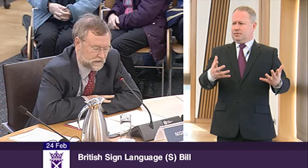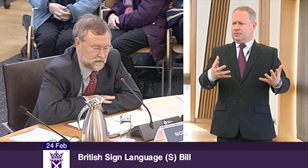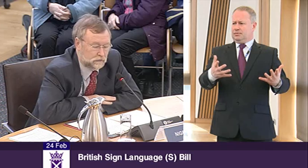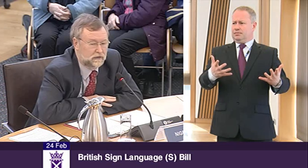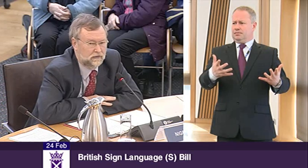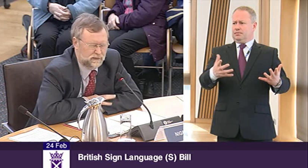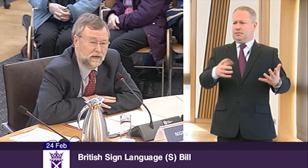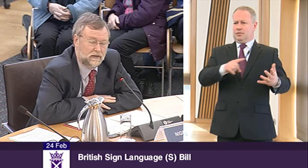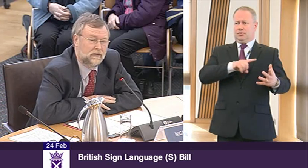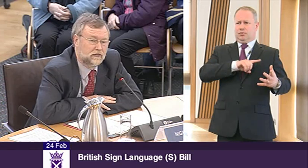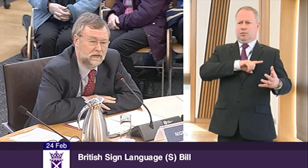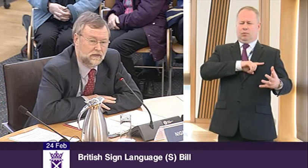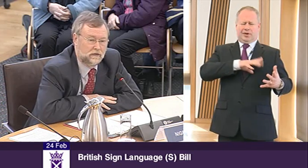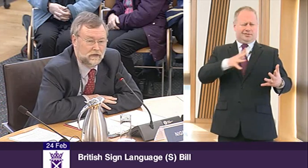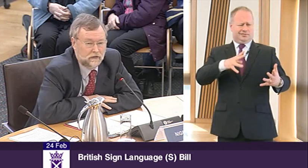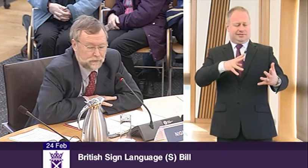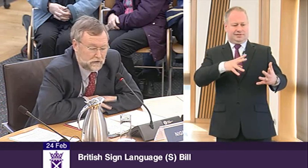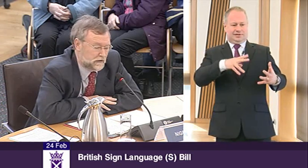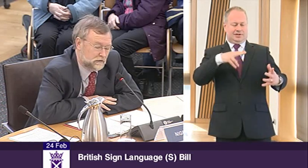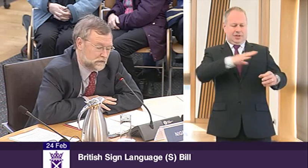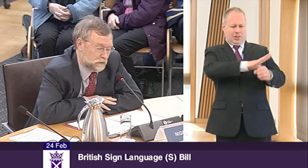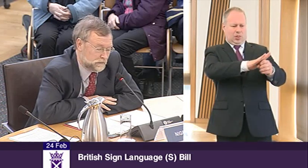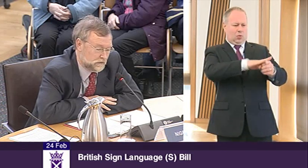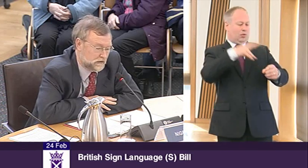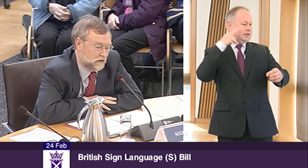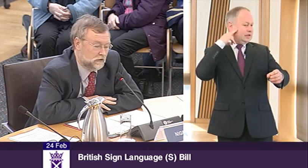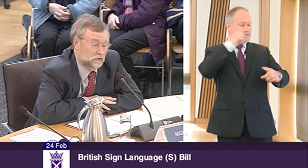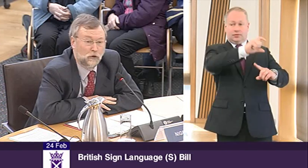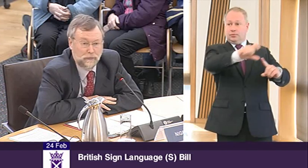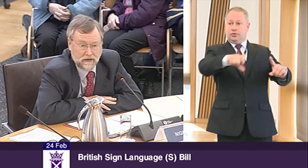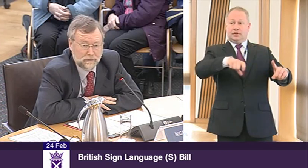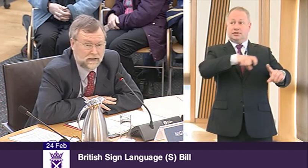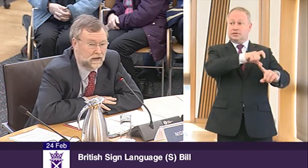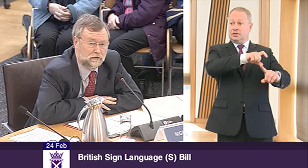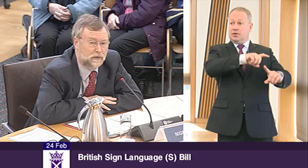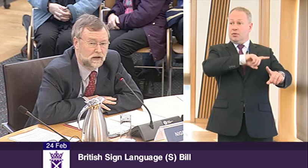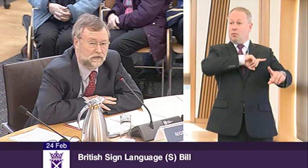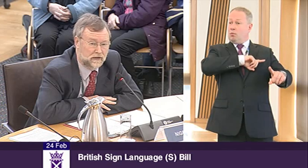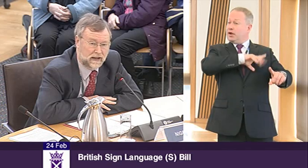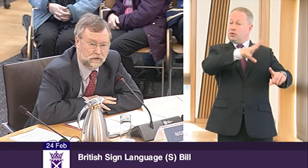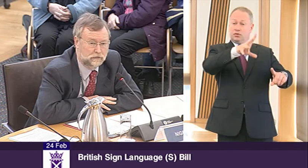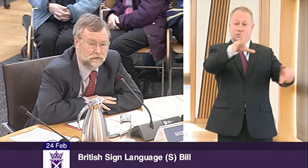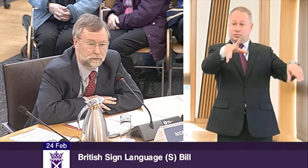the needs of the local deaf communities and BSL requirements could not become an integral